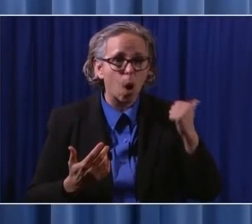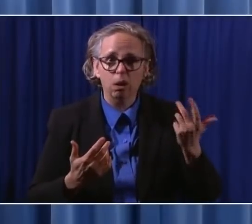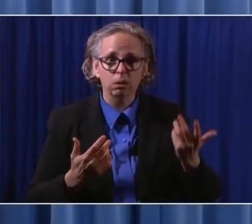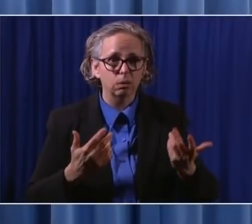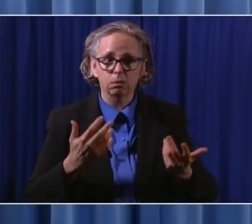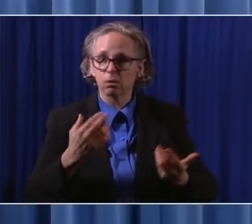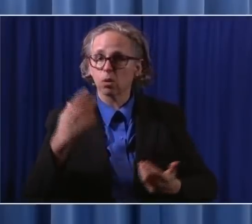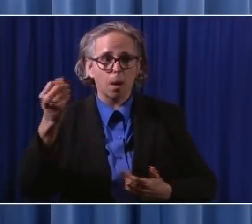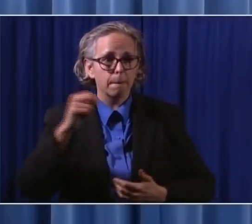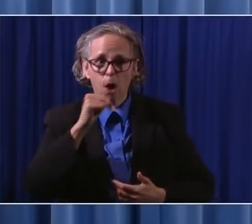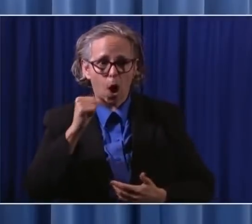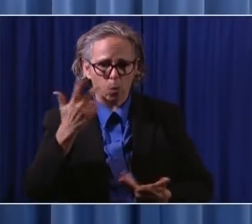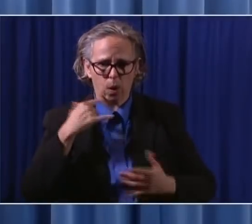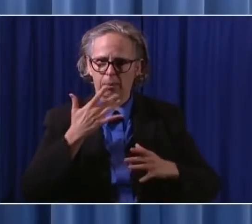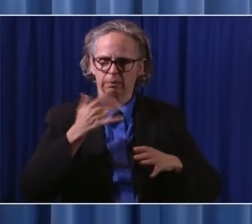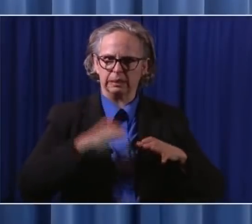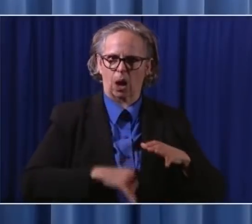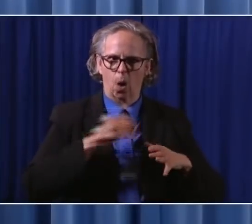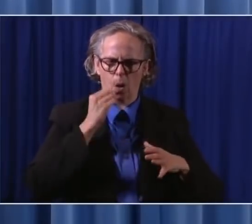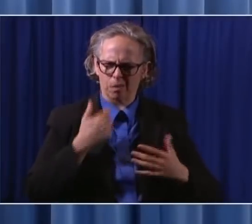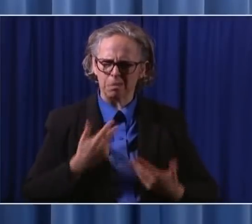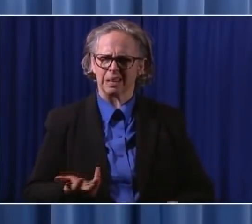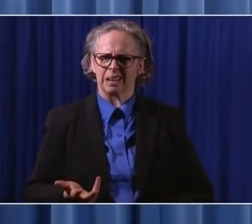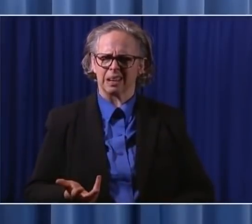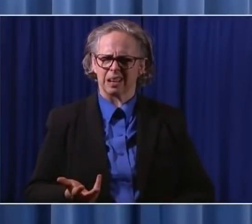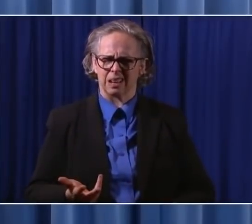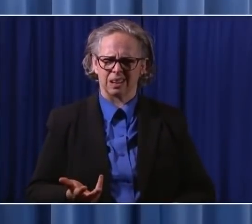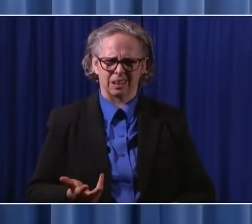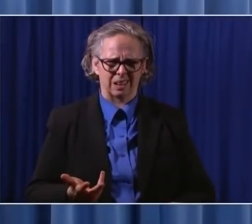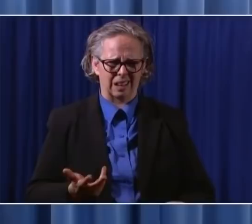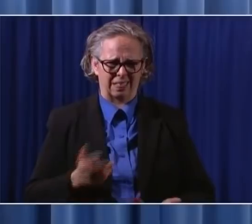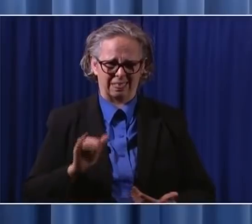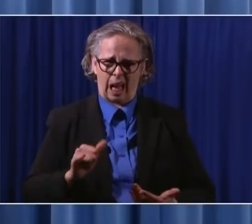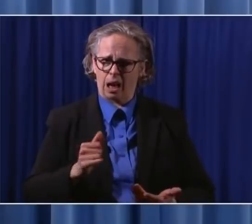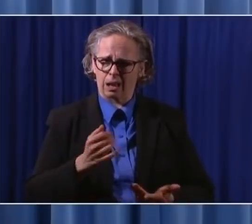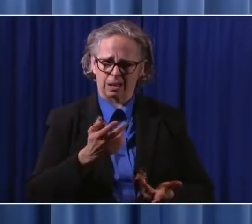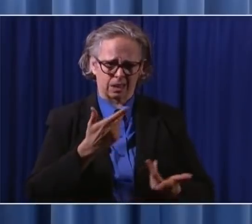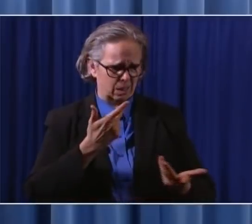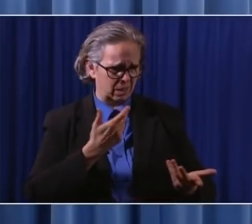THEY ARE NOT GOING TO COME OUT AND EAT ANYWAY. SO I THINK THE